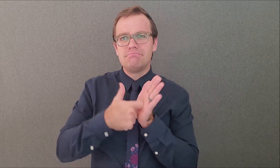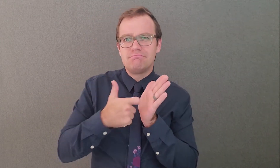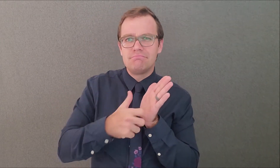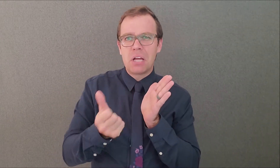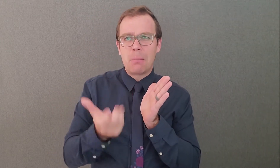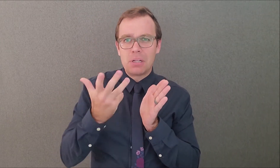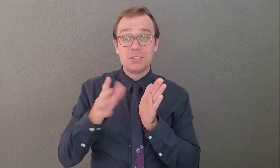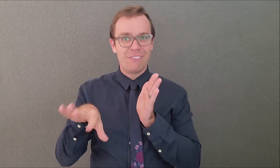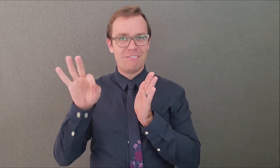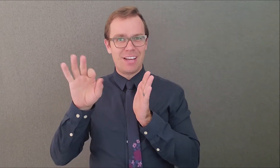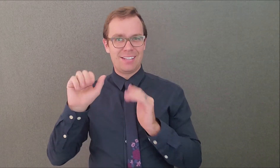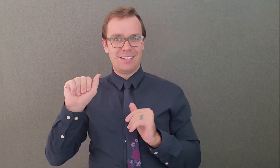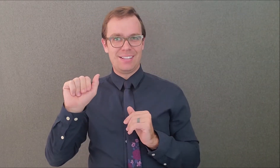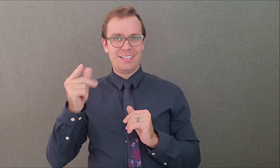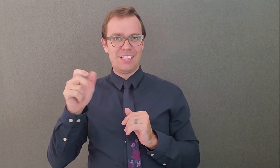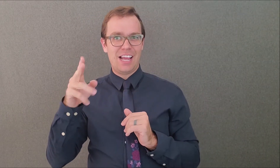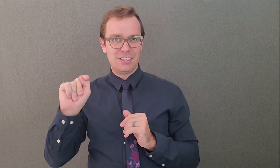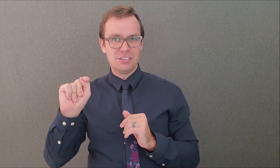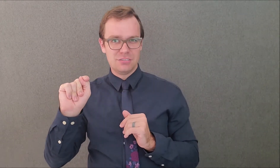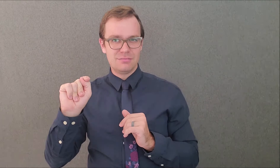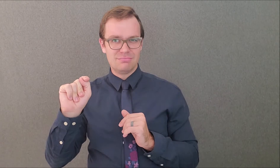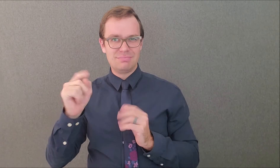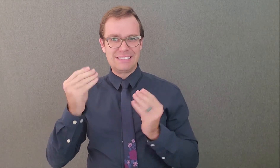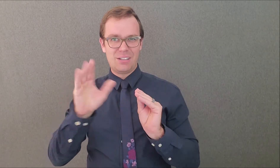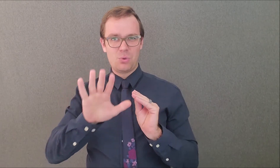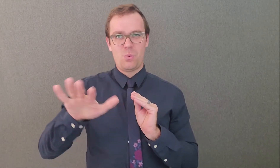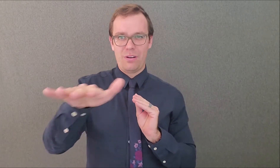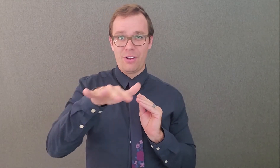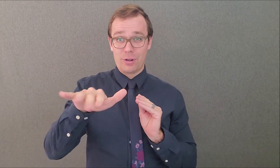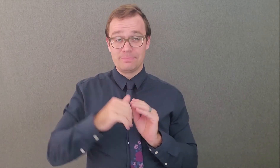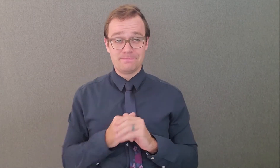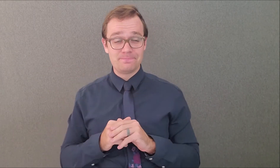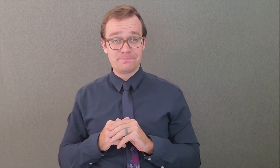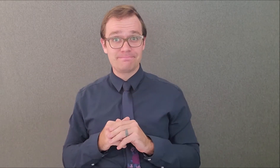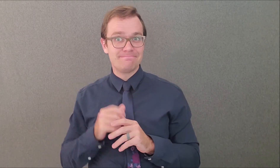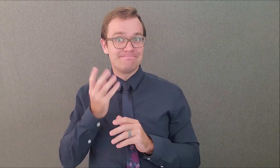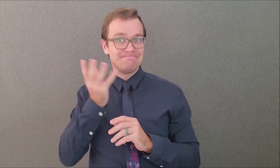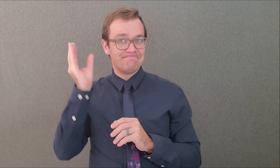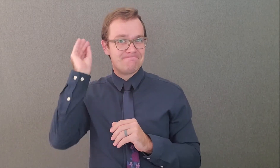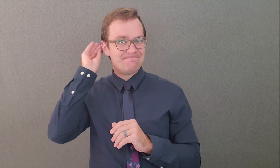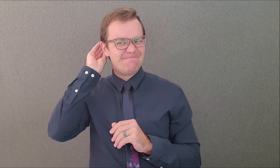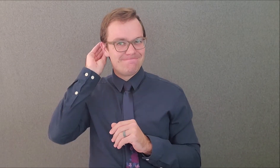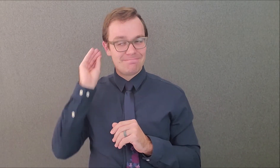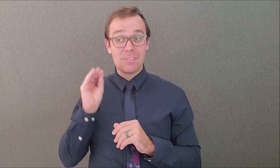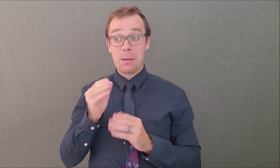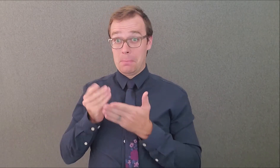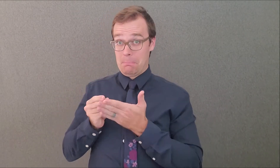and find an agent who sells flood insurance. Keep in mind that there is a 30-day waiting